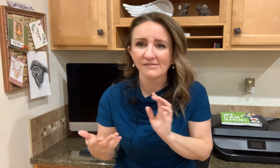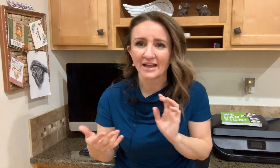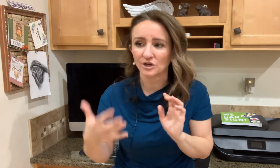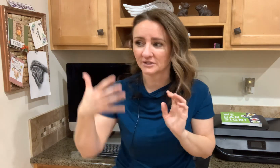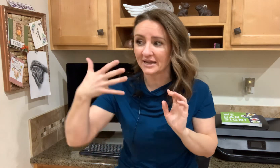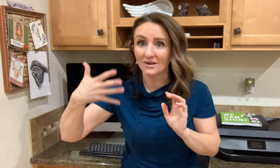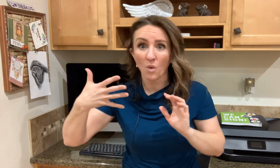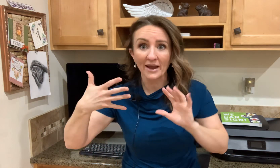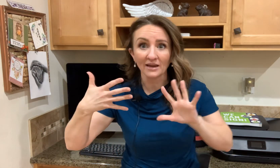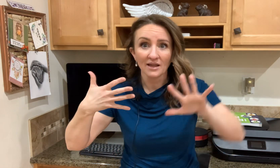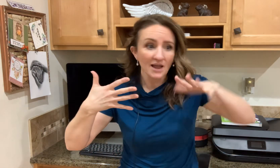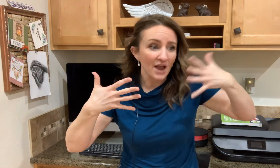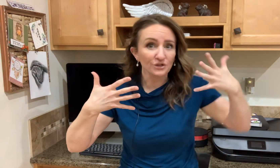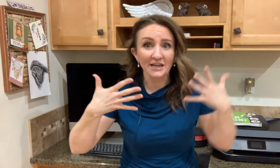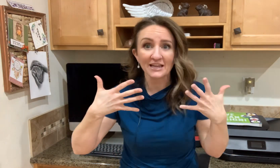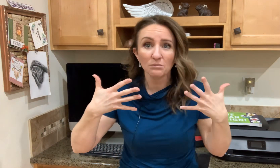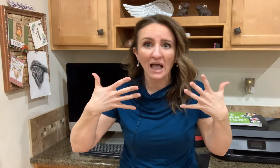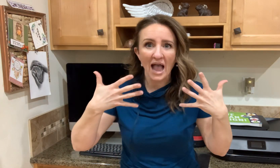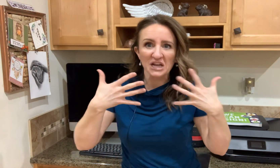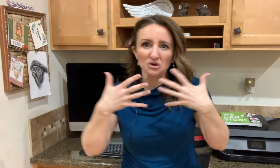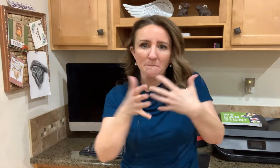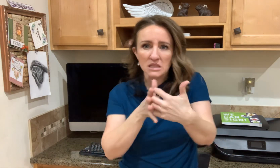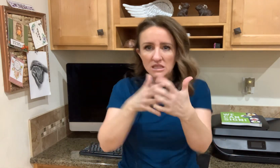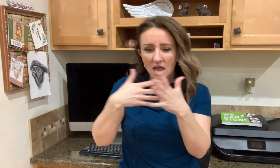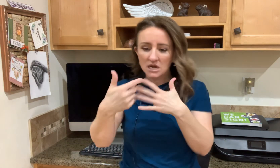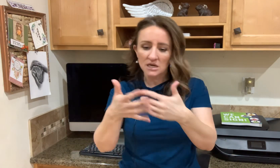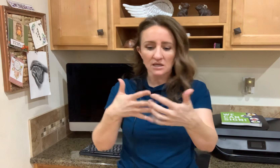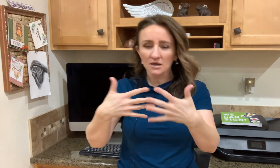like you're taking white and you're taking black and you're blending them,